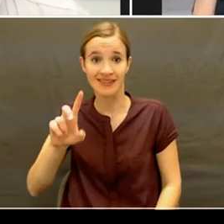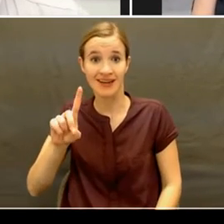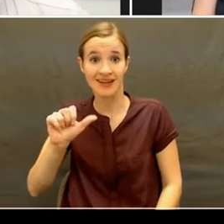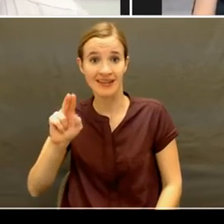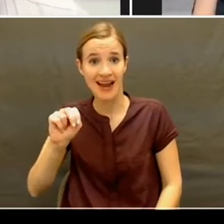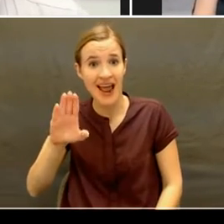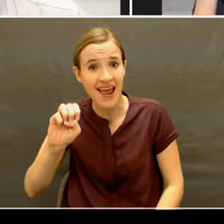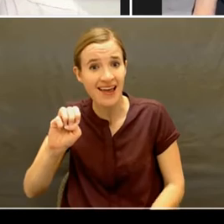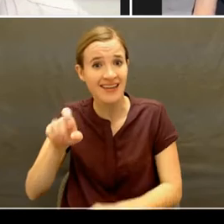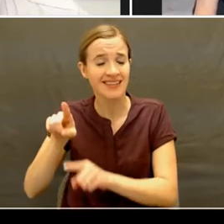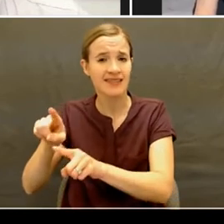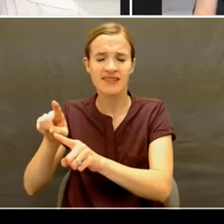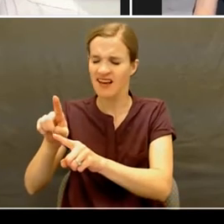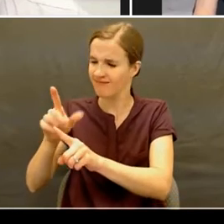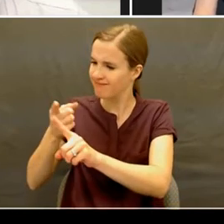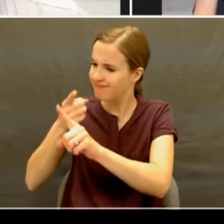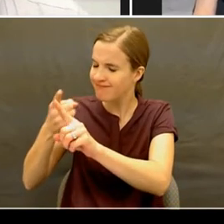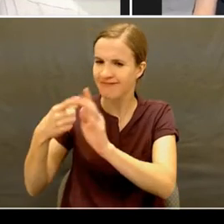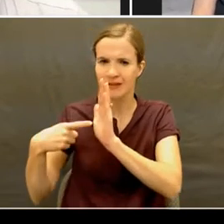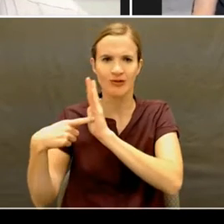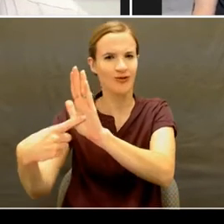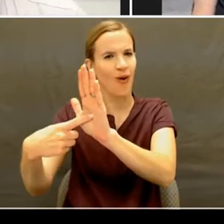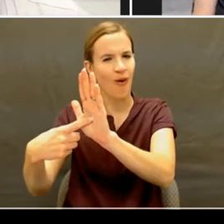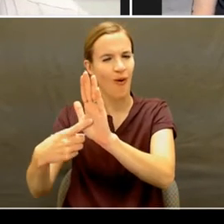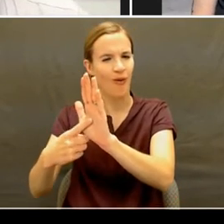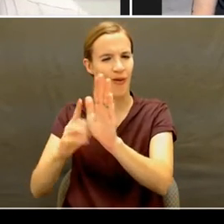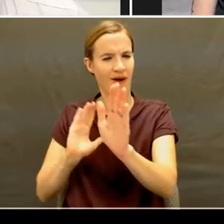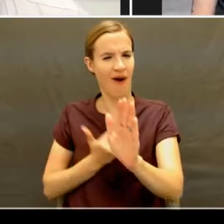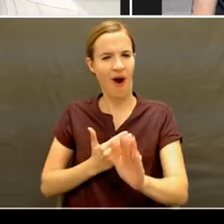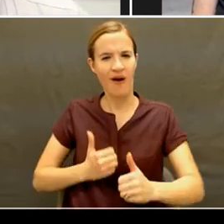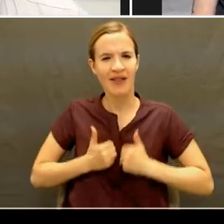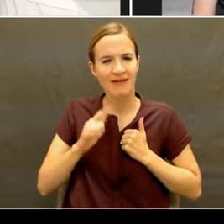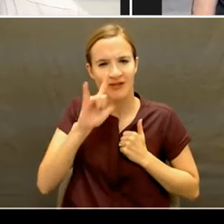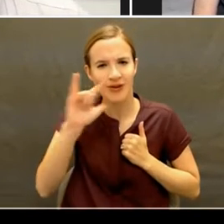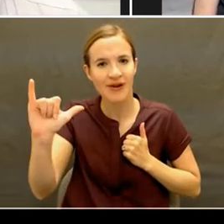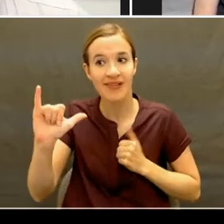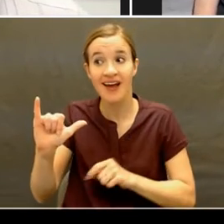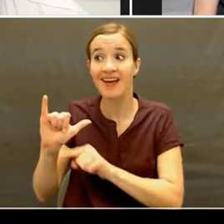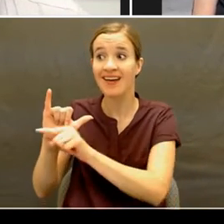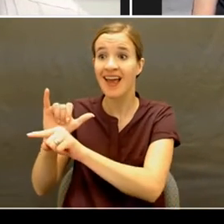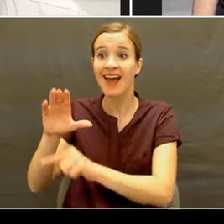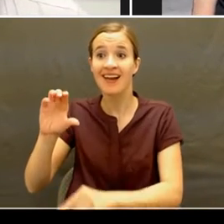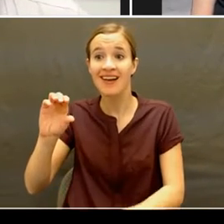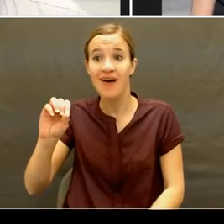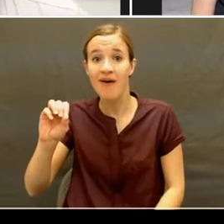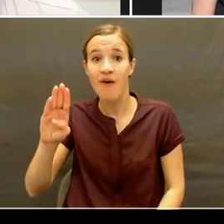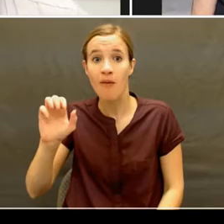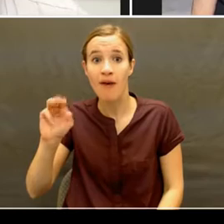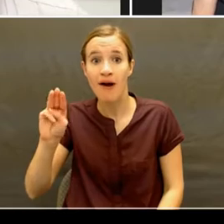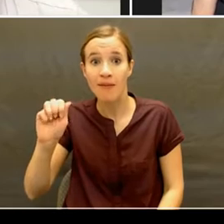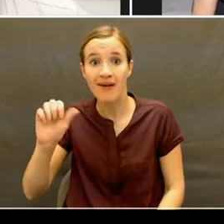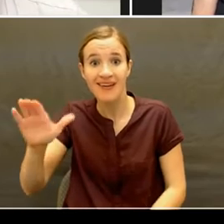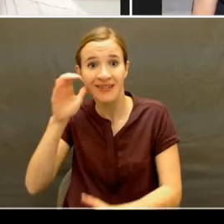next day COVID hit, you know. And, and we were on the bottom, we were so much on the bottom, but